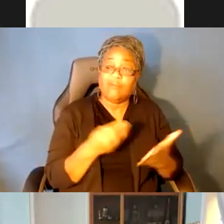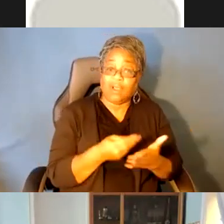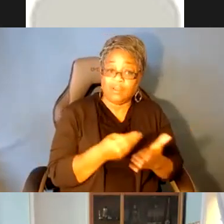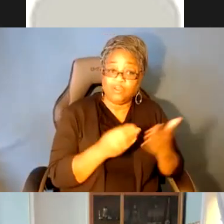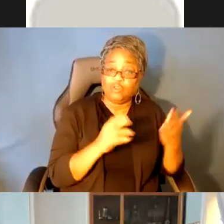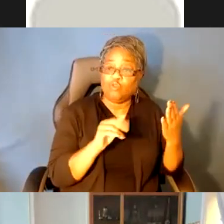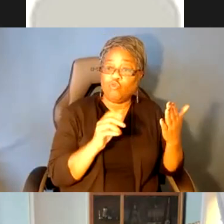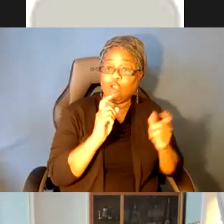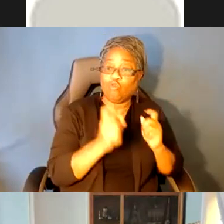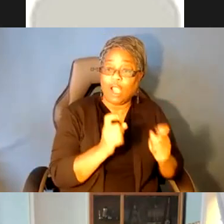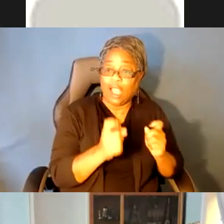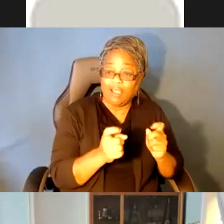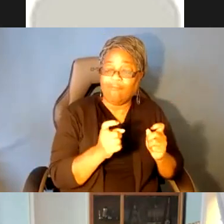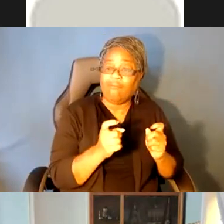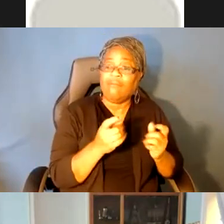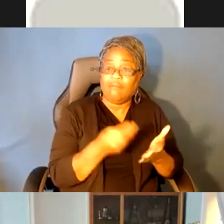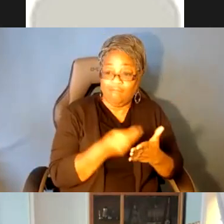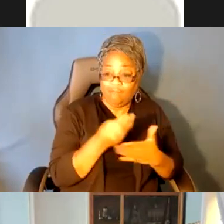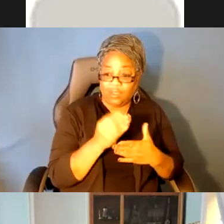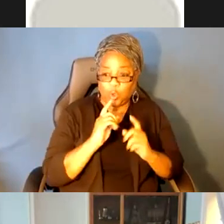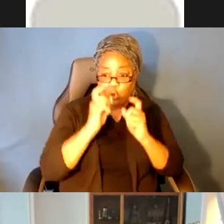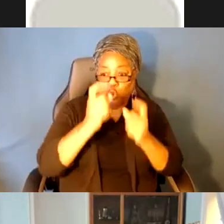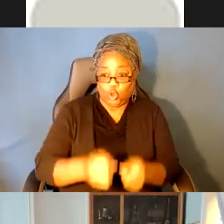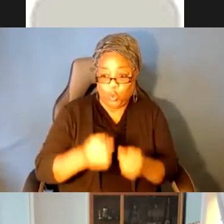or donate funds to another entity are not eligible.